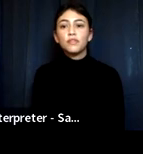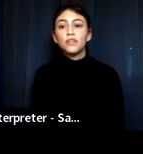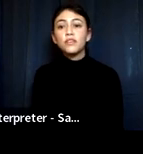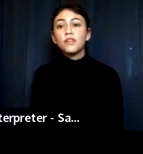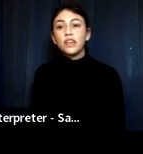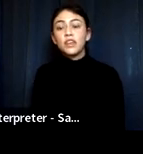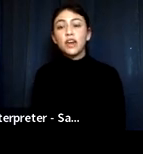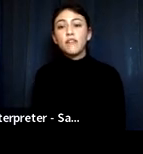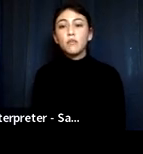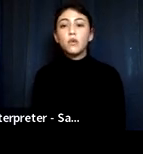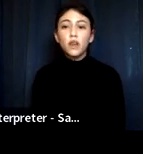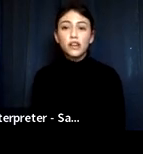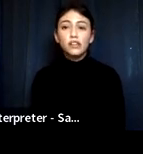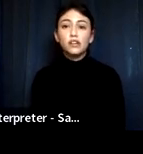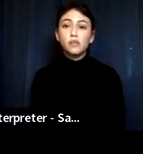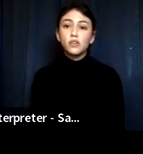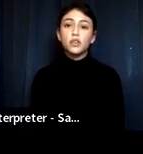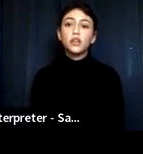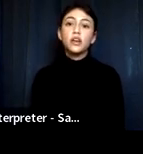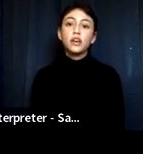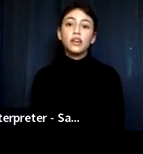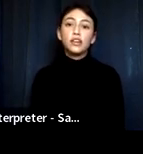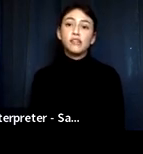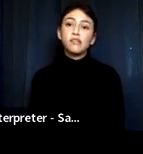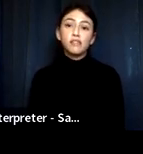Third of all, I think, having more awareness and exposure.